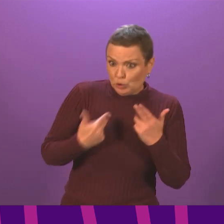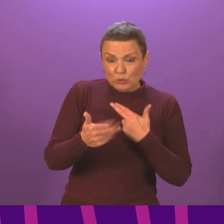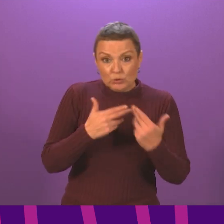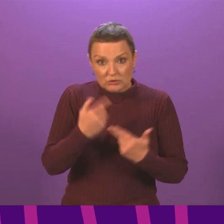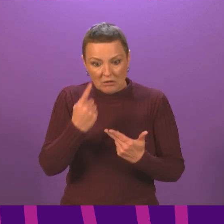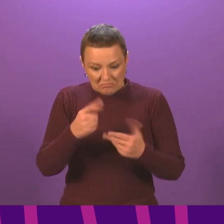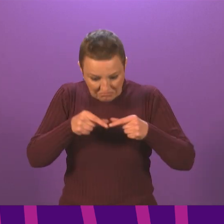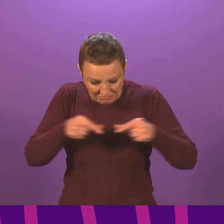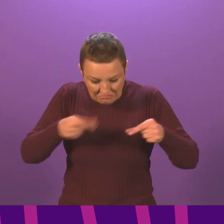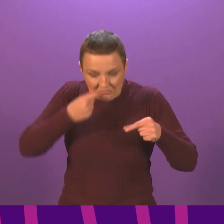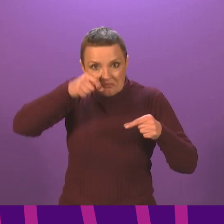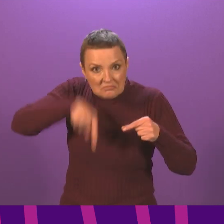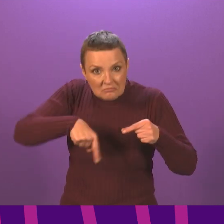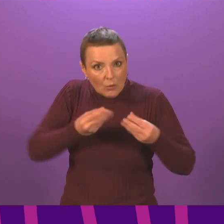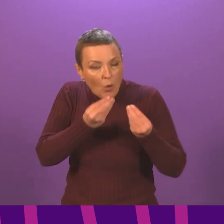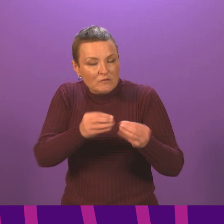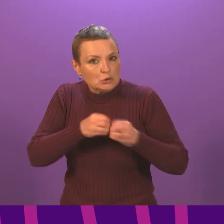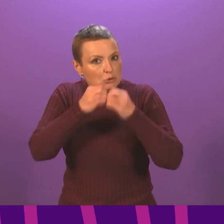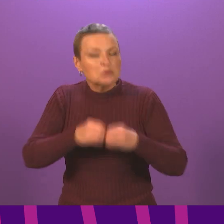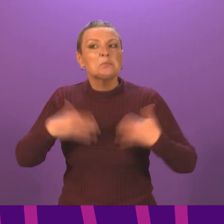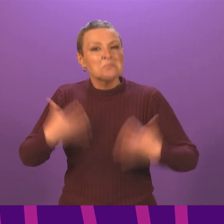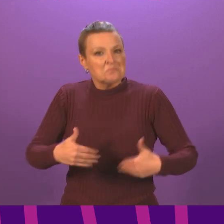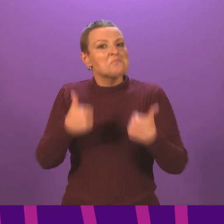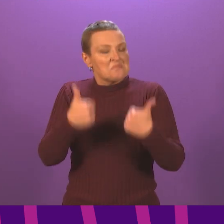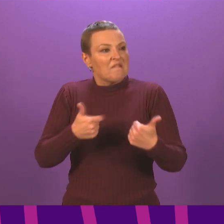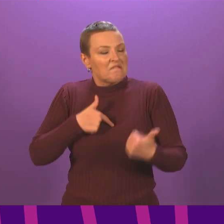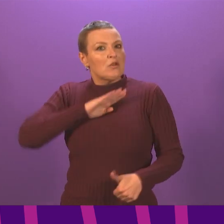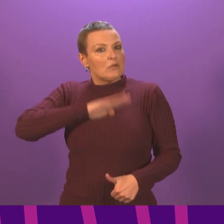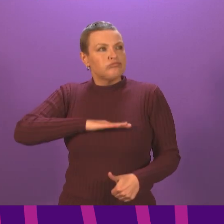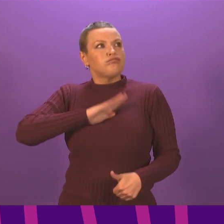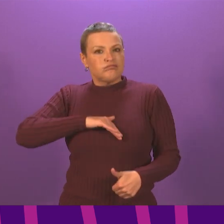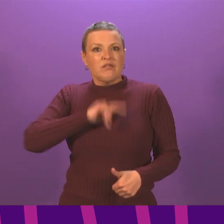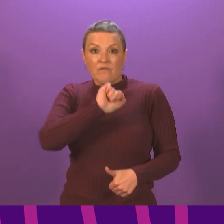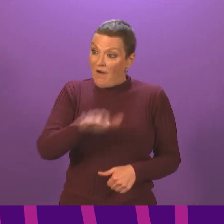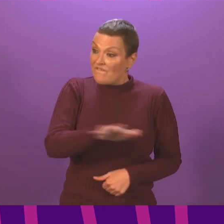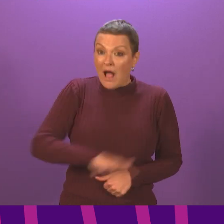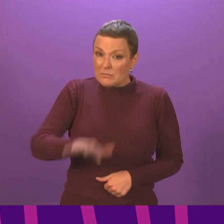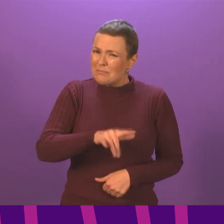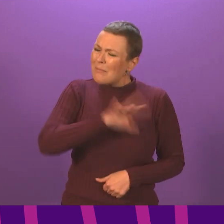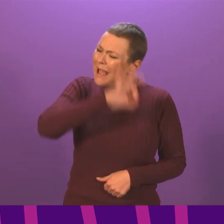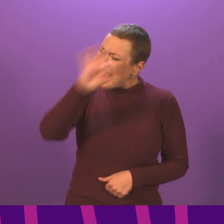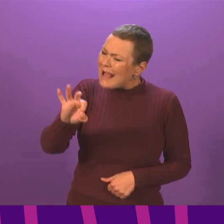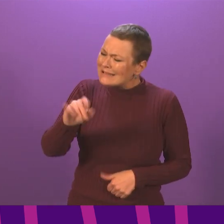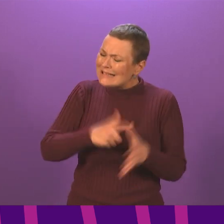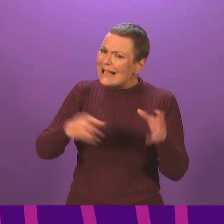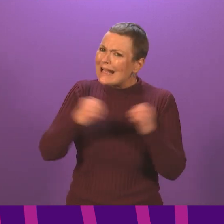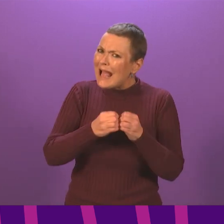to students to confirm their Covid status before the journey home for Christmas will be a welcome reassurance for families. However, I want to ask the cabinet secretary about